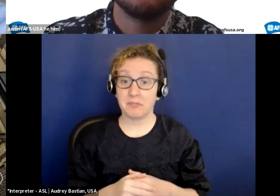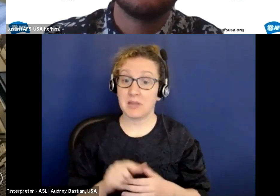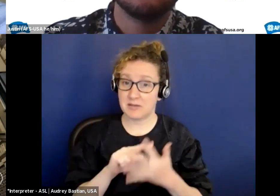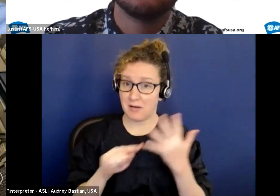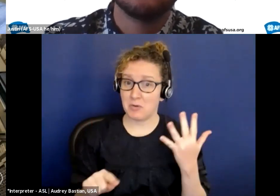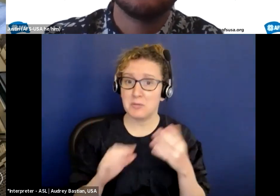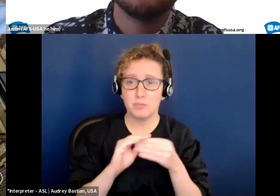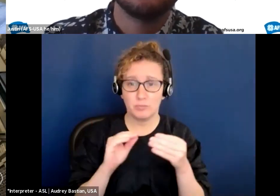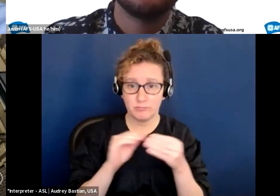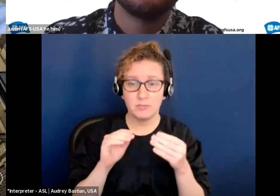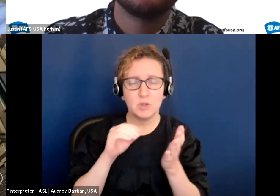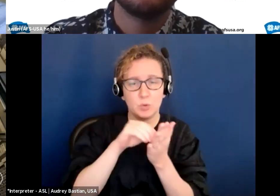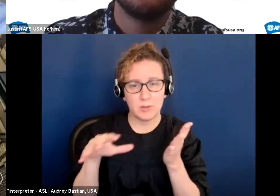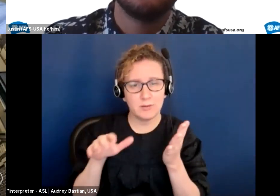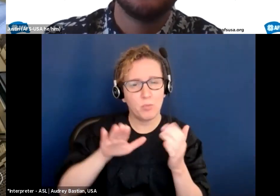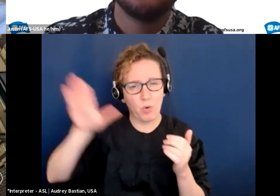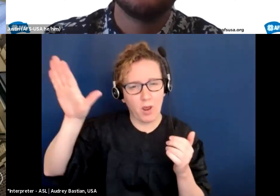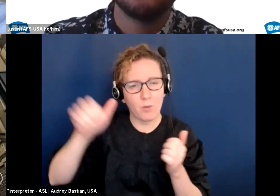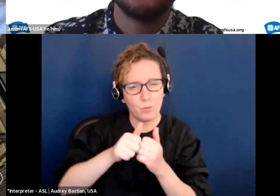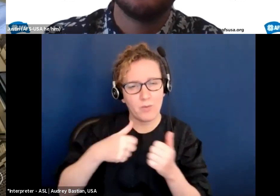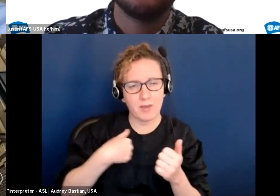of students who have gone abroad with us for any type of program.